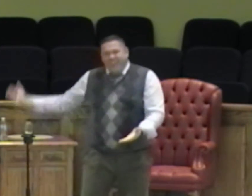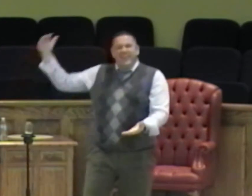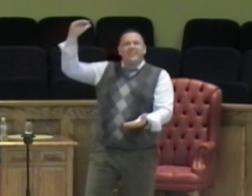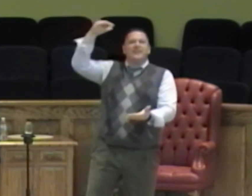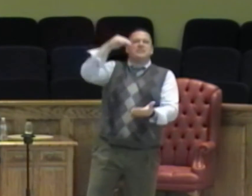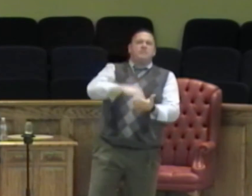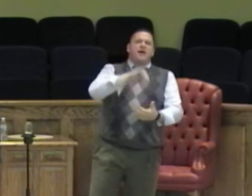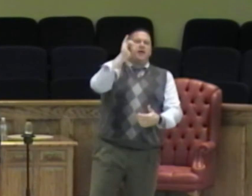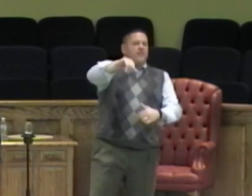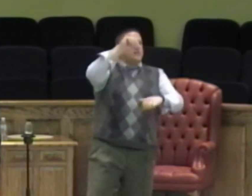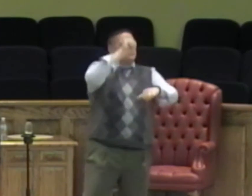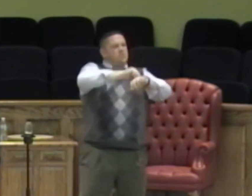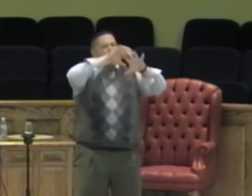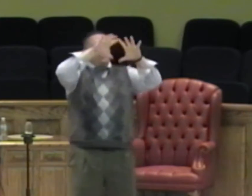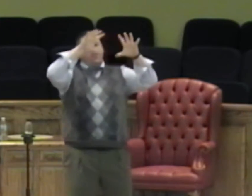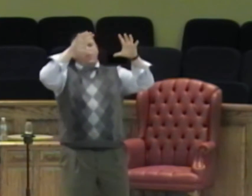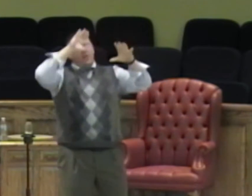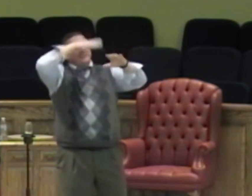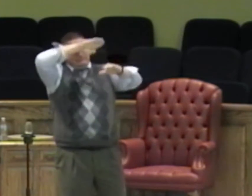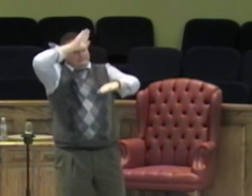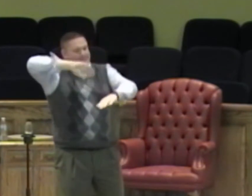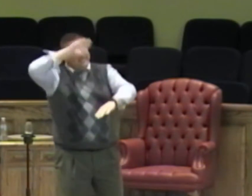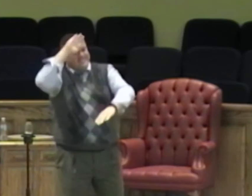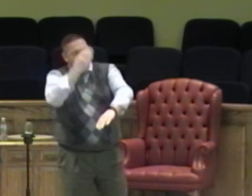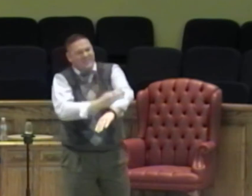It's about God's Son